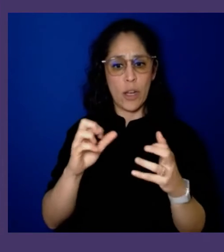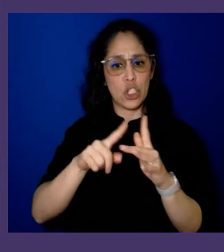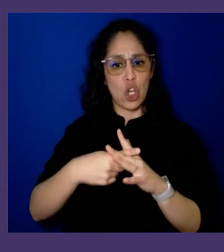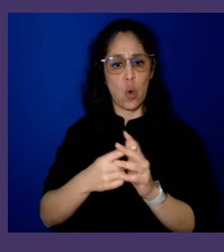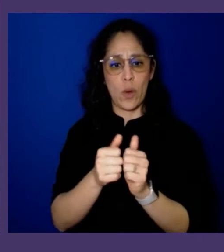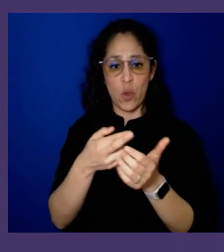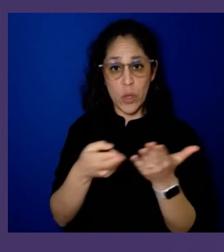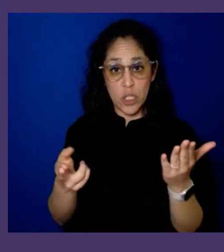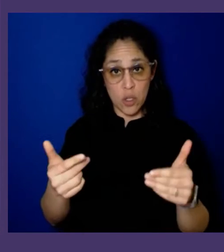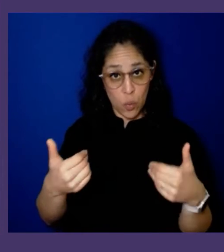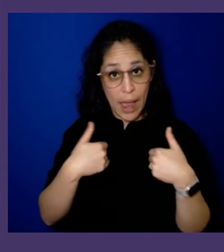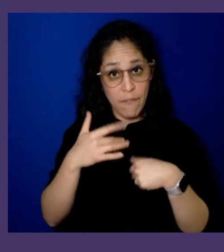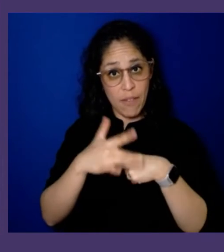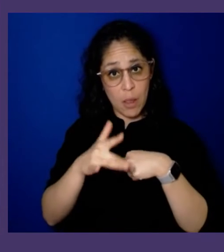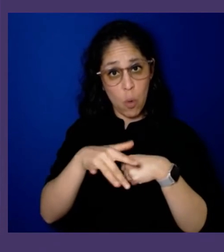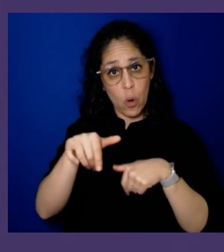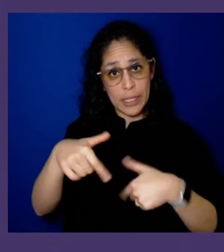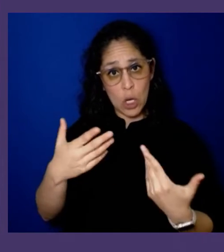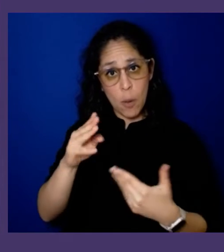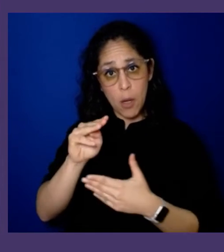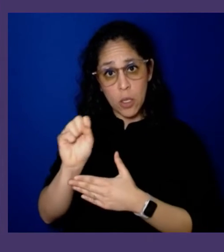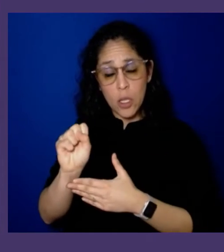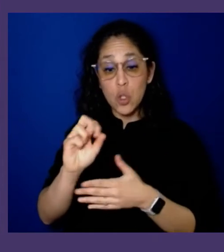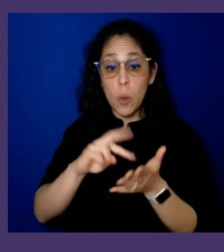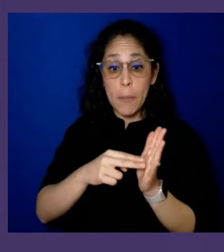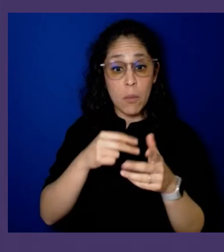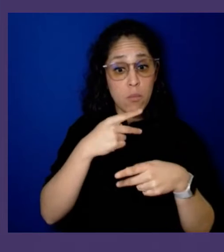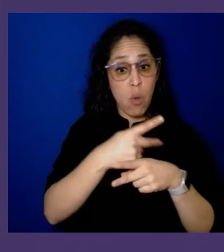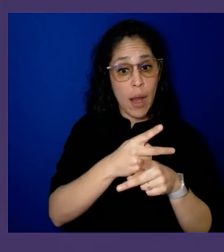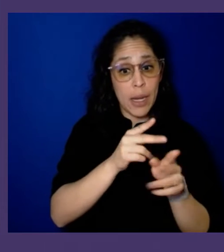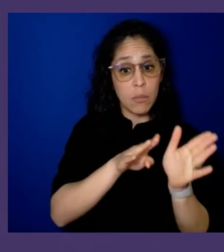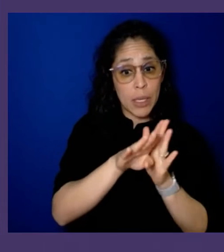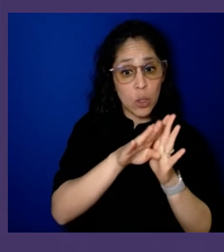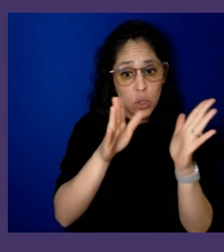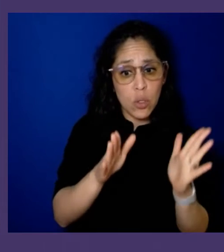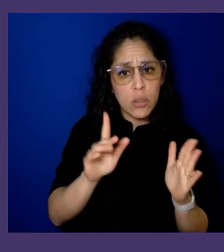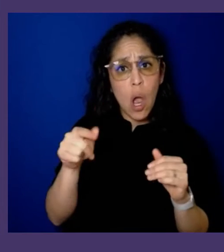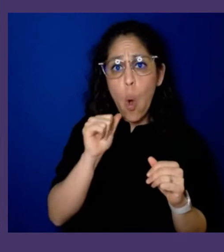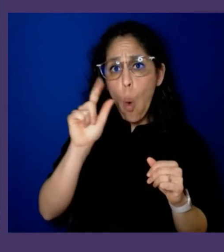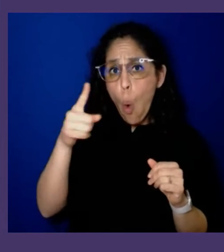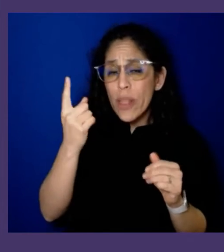only recognize the value of inclusive design approach, but also apply this thinking to